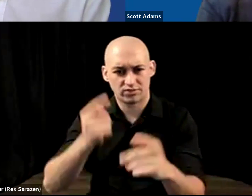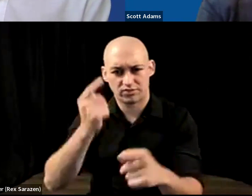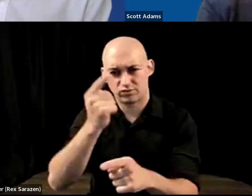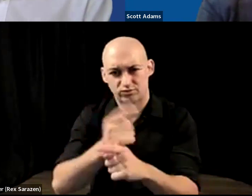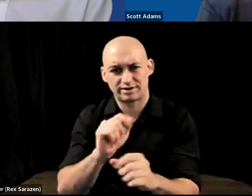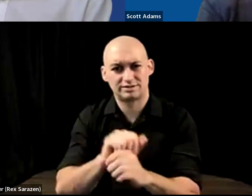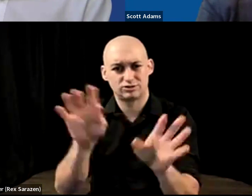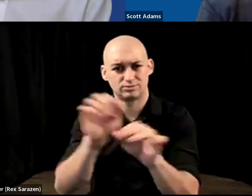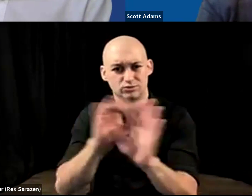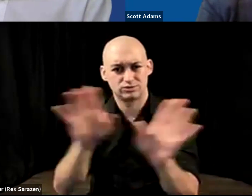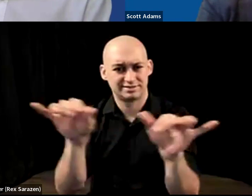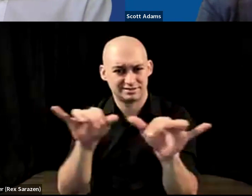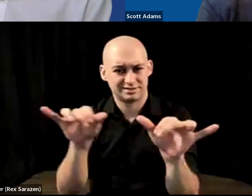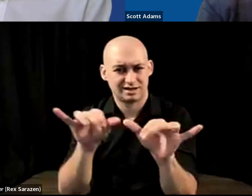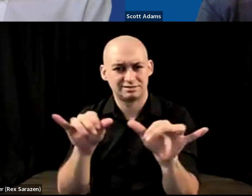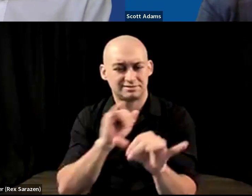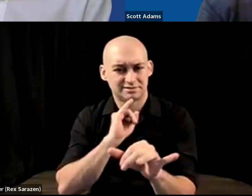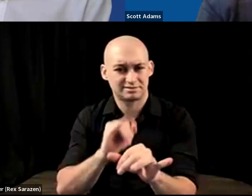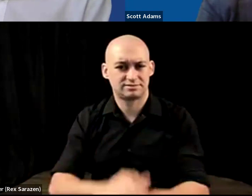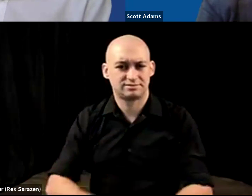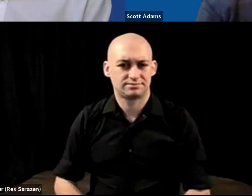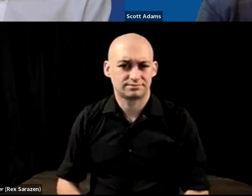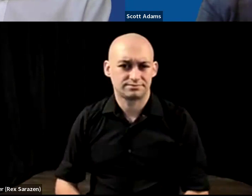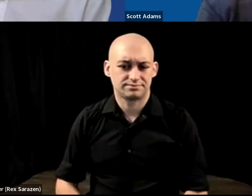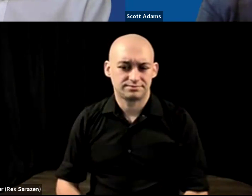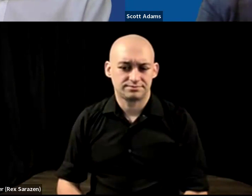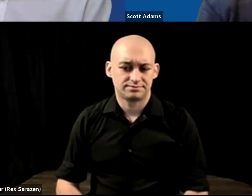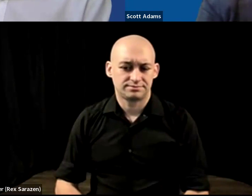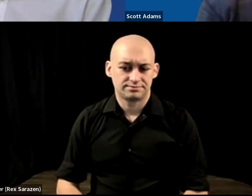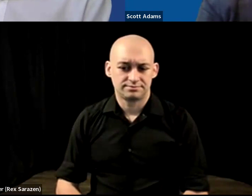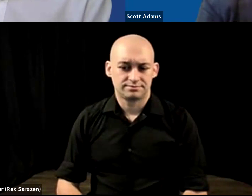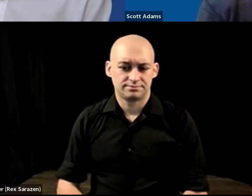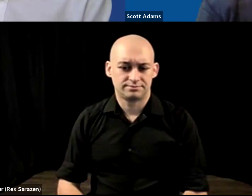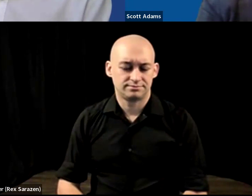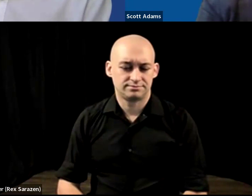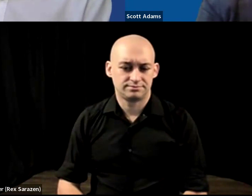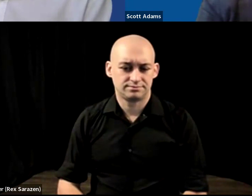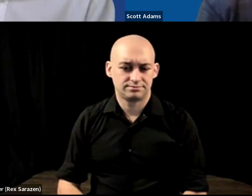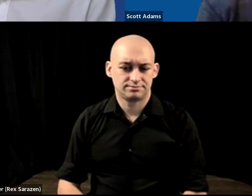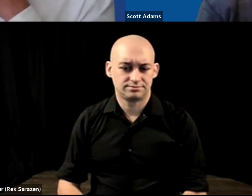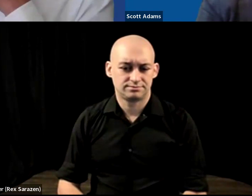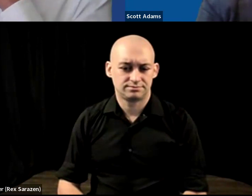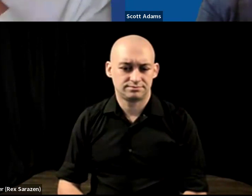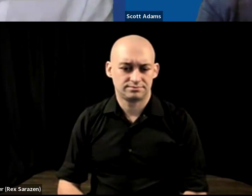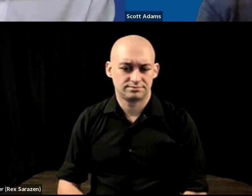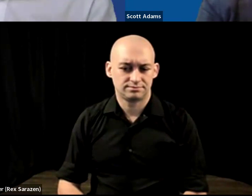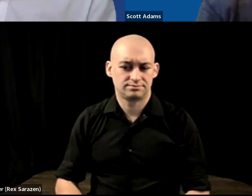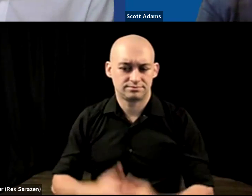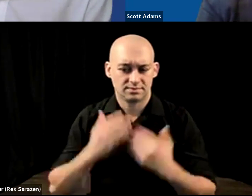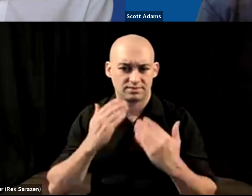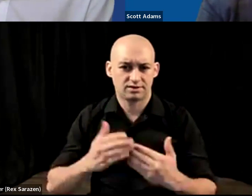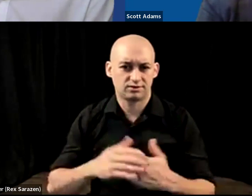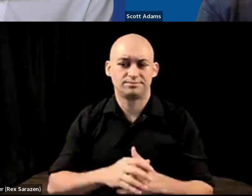sizing that should be. Good, Thank you. Thank you for coming on and further